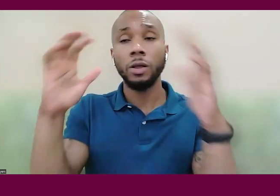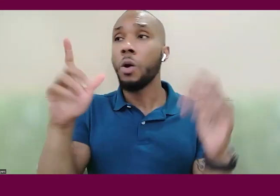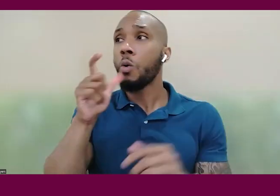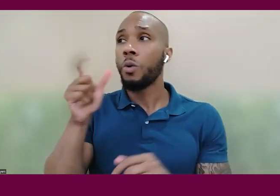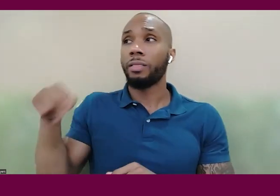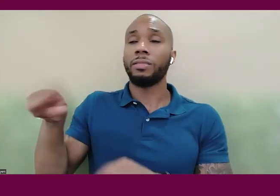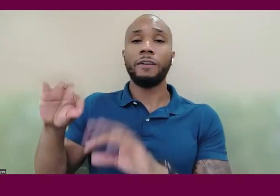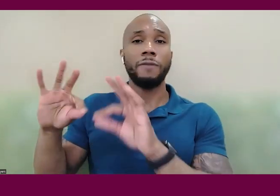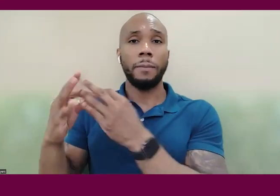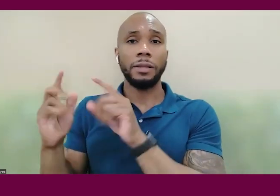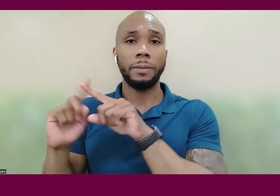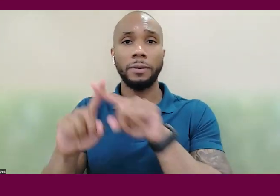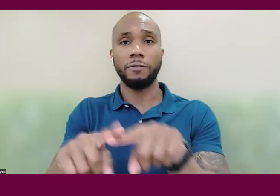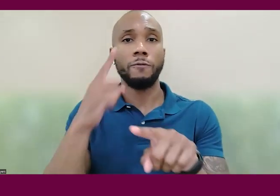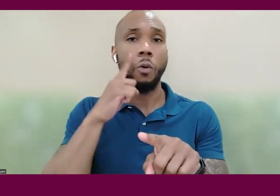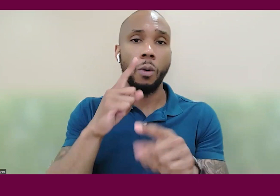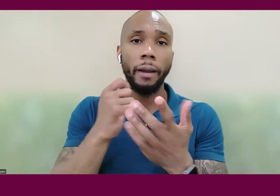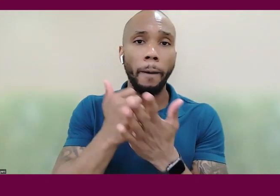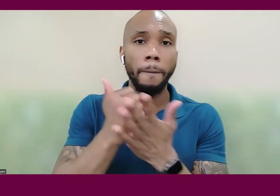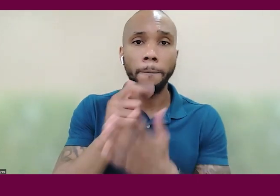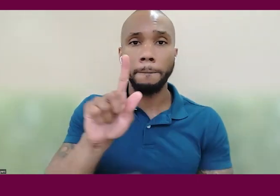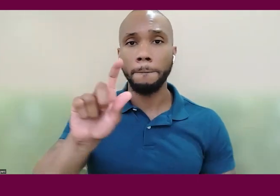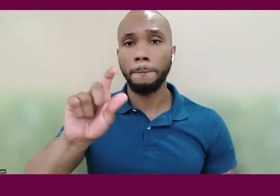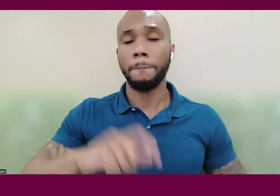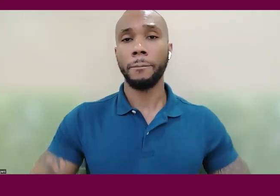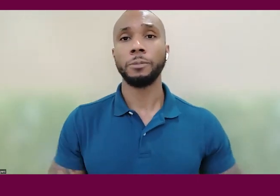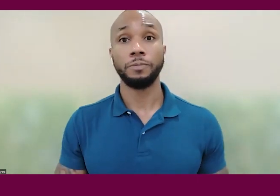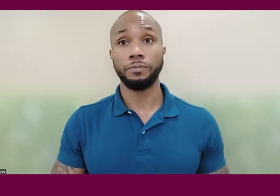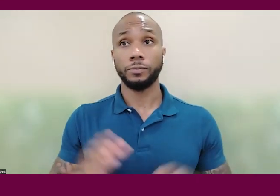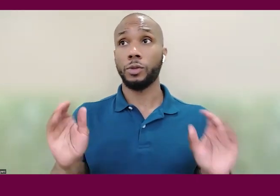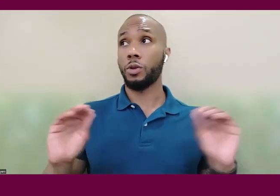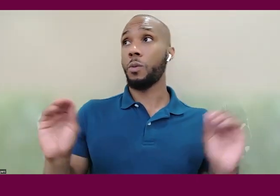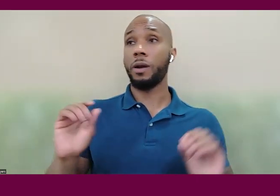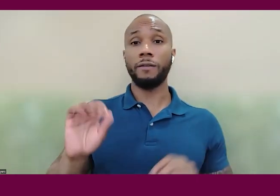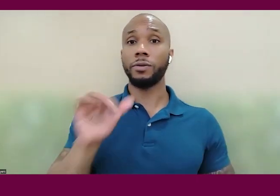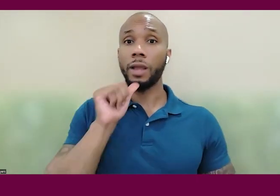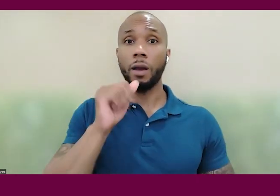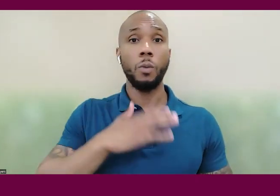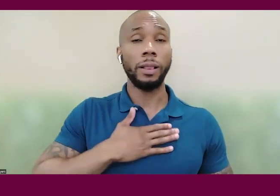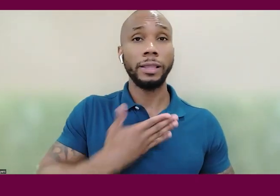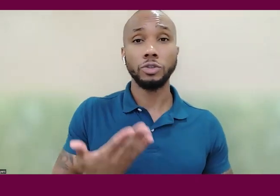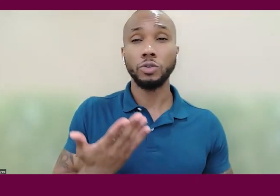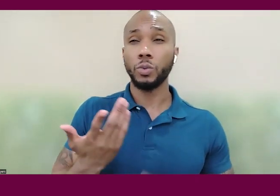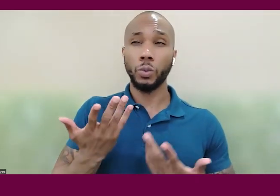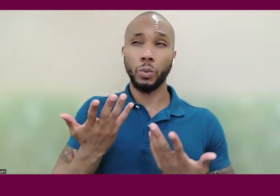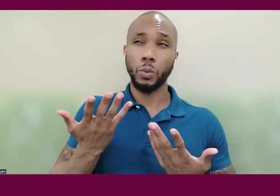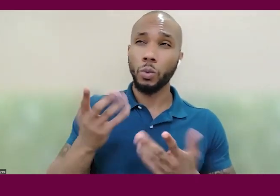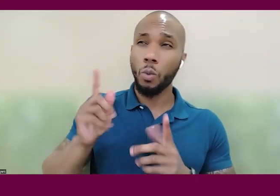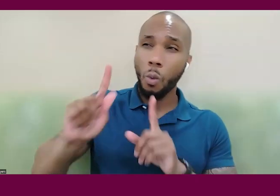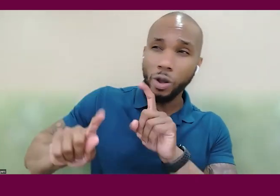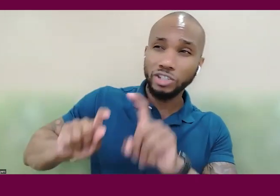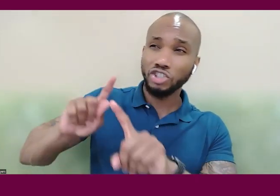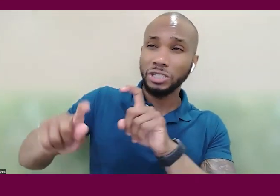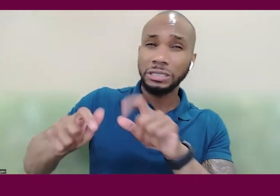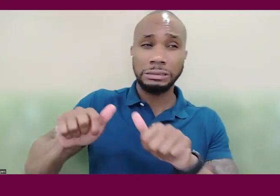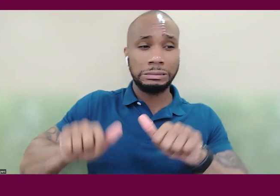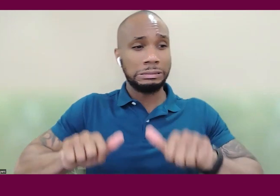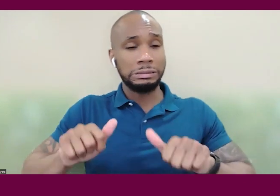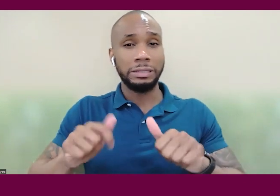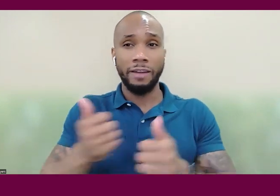Who could they go to for help? Nowhere, if you're not willing to question the thing that you've always been taught to